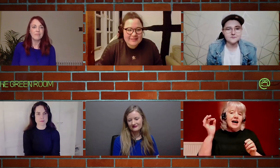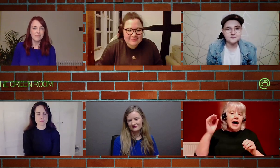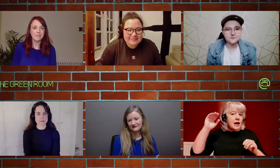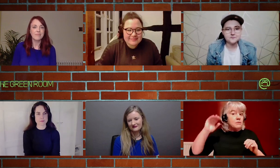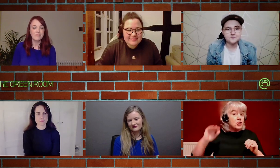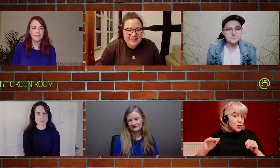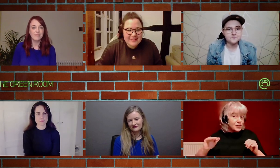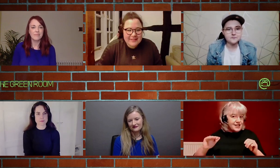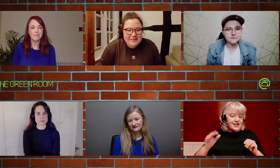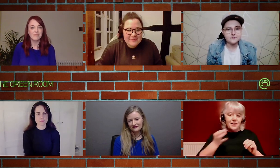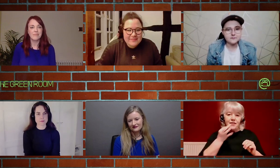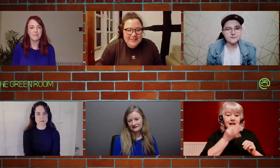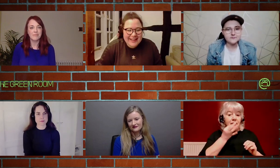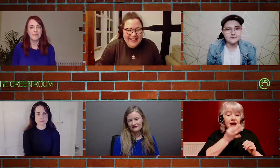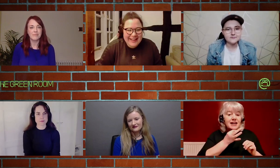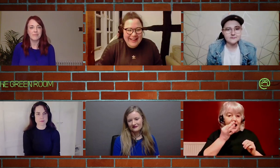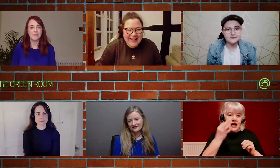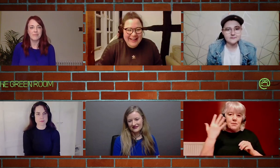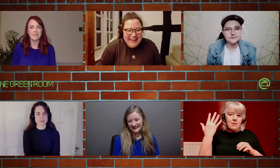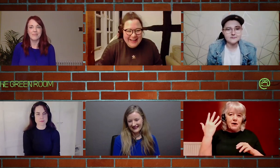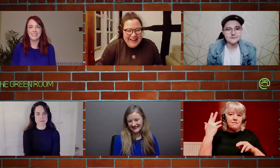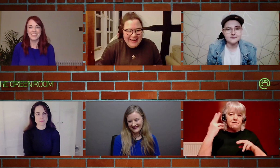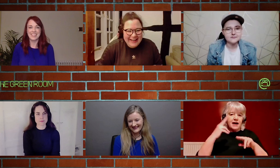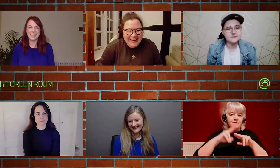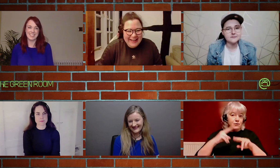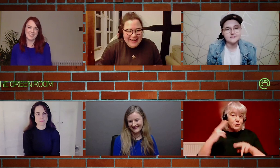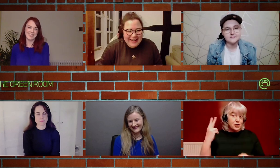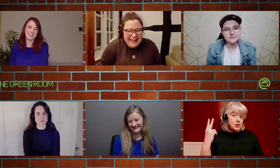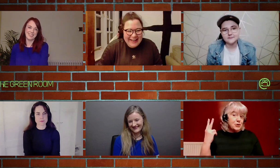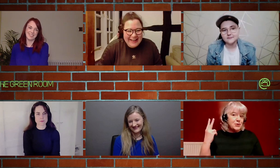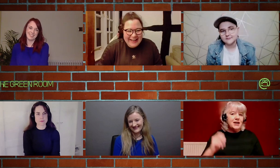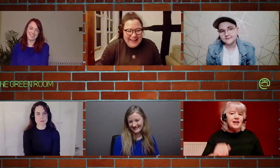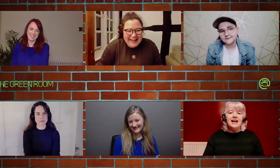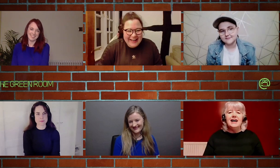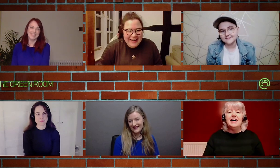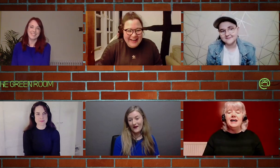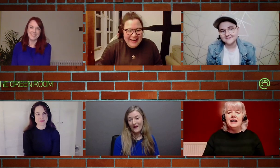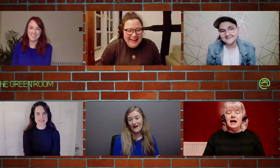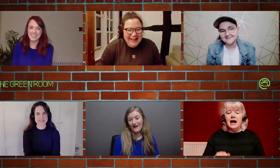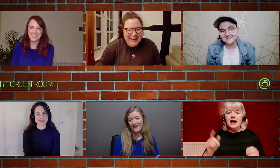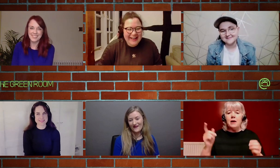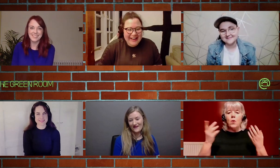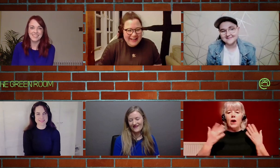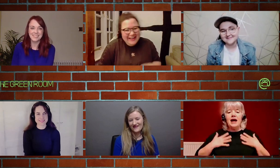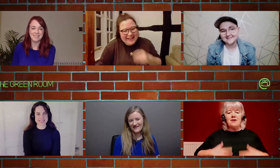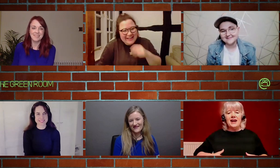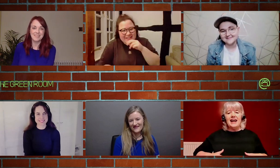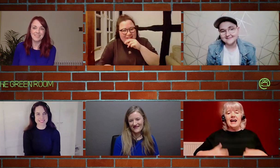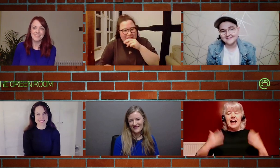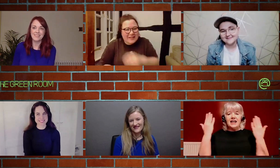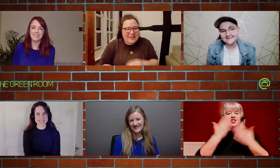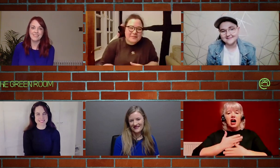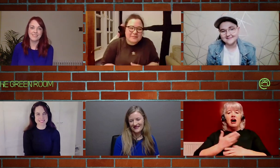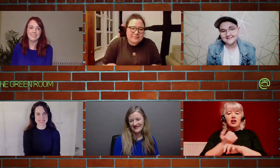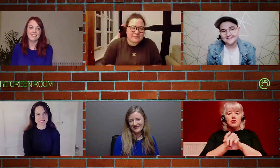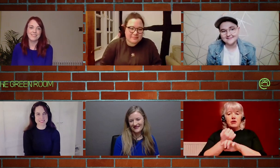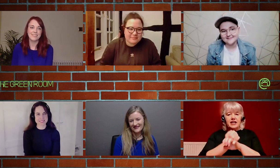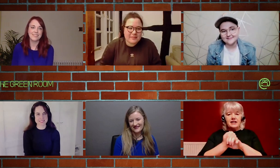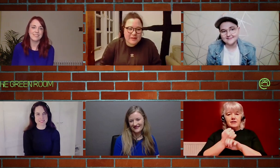I am shorter than Erin. I am about five foot two. I am wearing a dark green